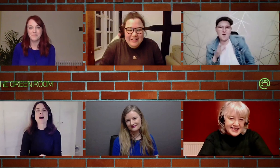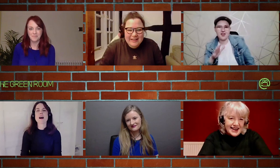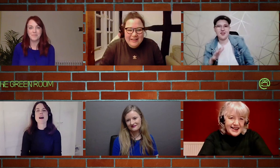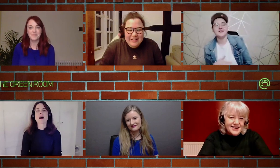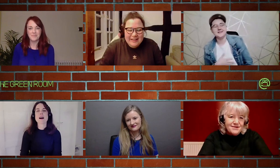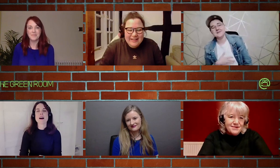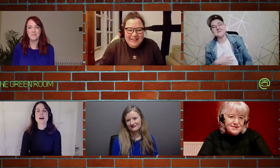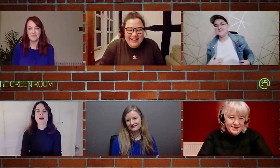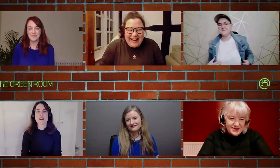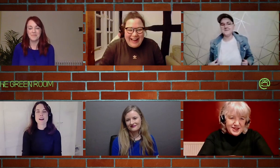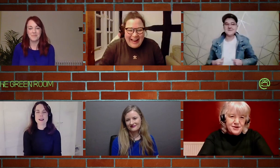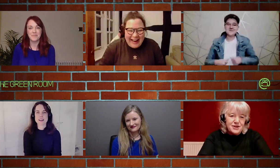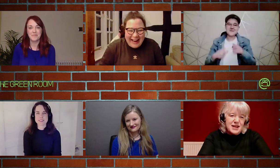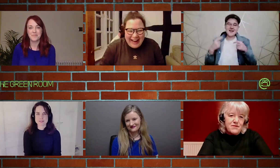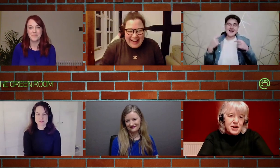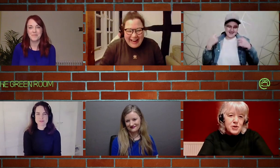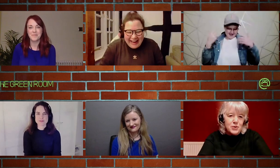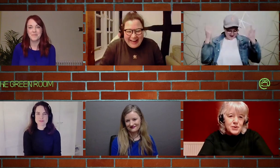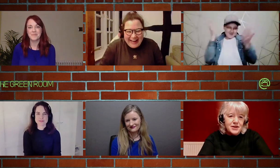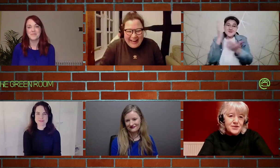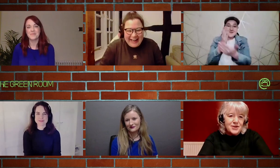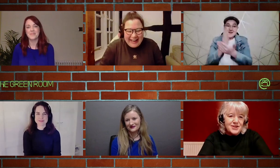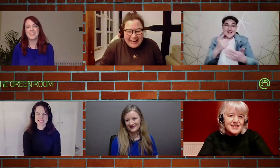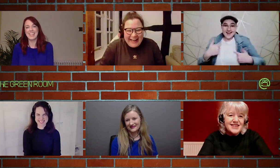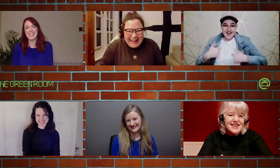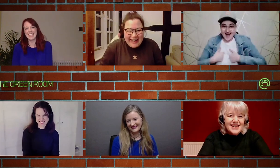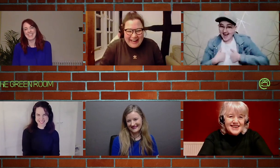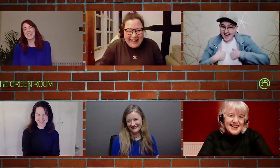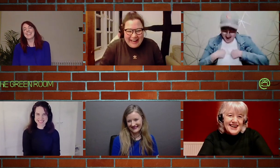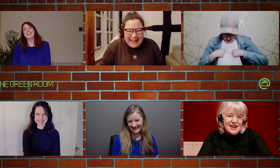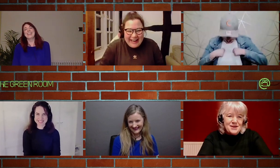sign, because I'm very cool of course.